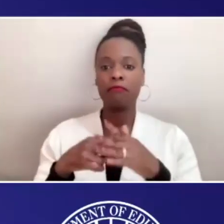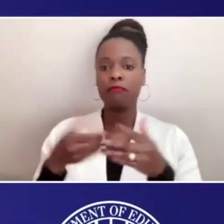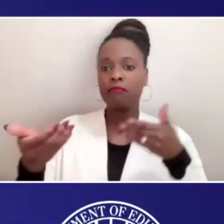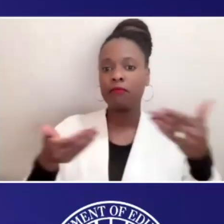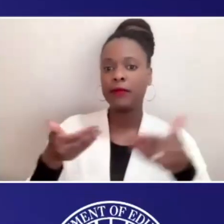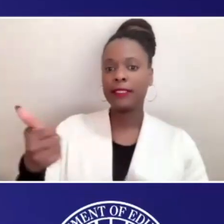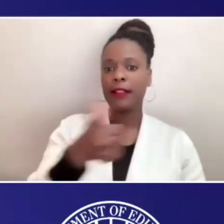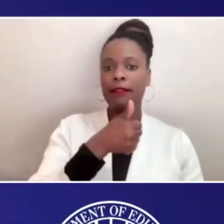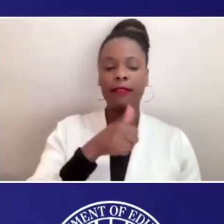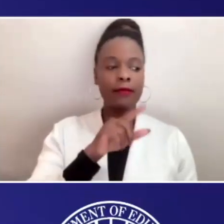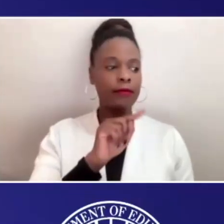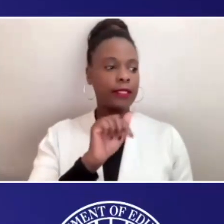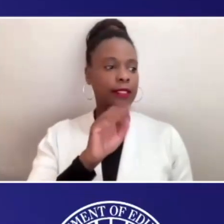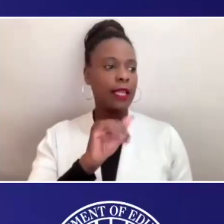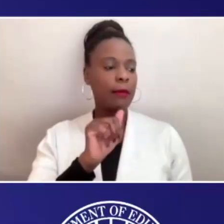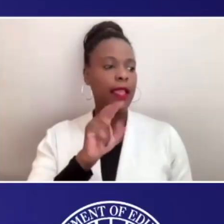Tamy Abernathy, Federal Negotiator.